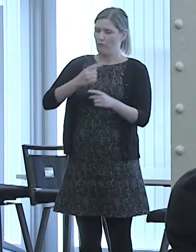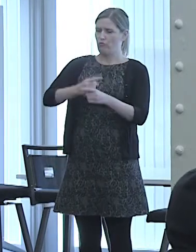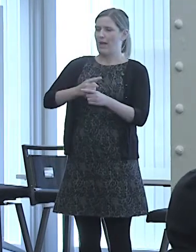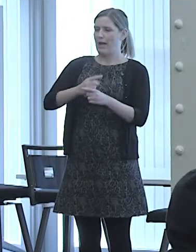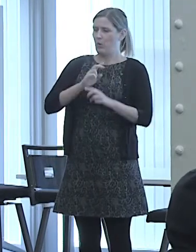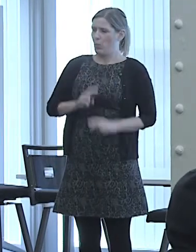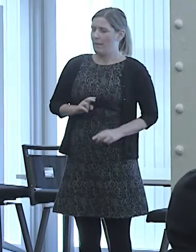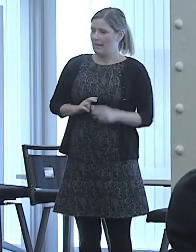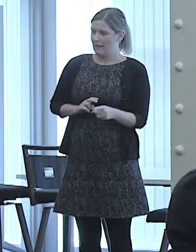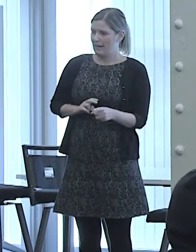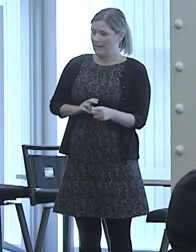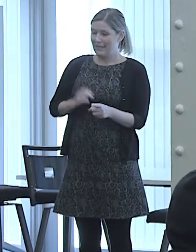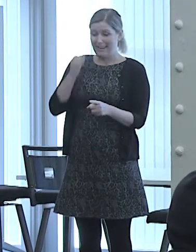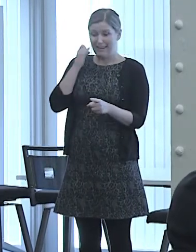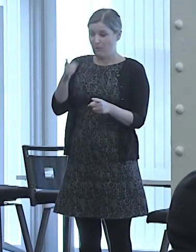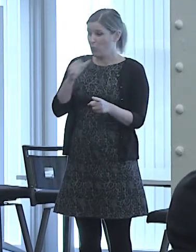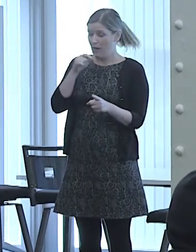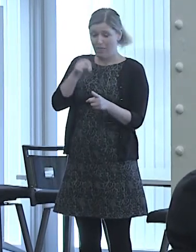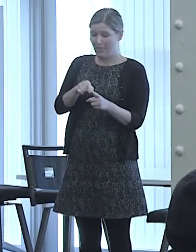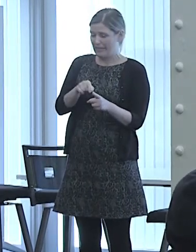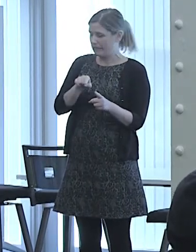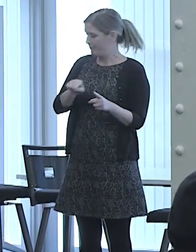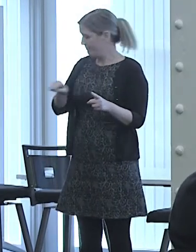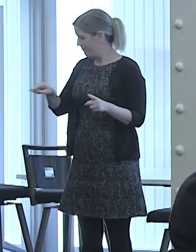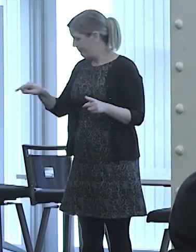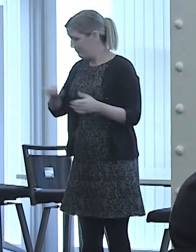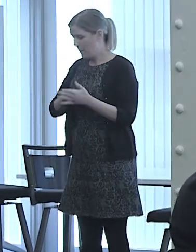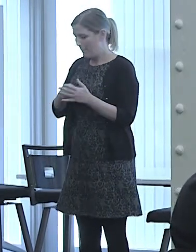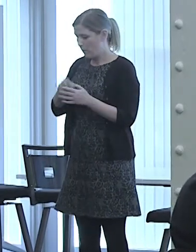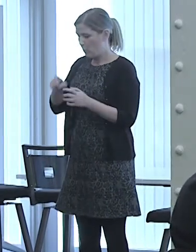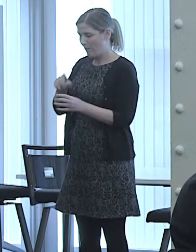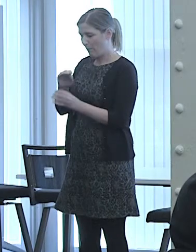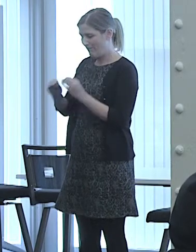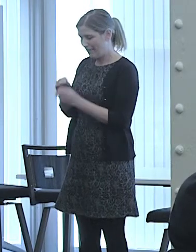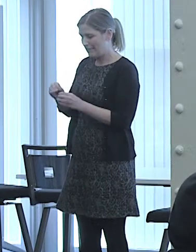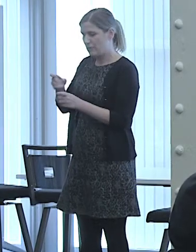imagined normal must be fixed, controlled or stamped out.